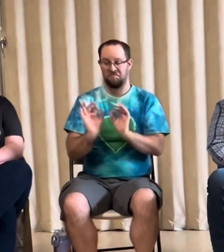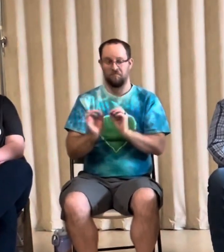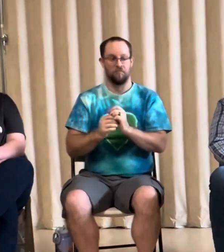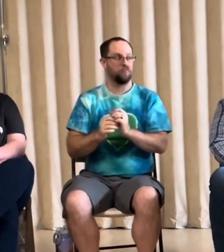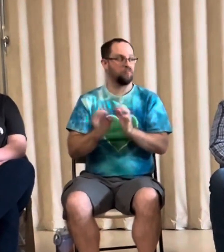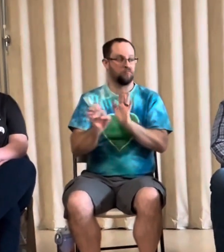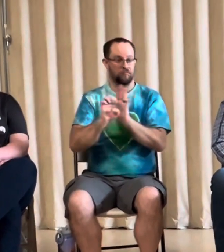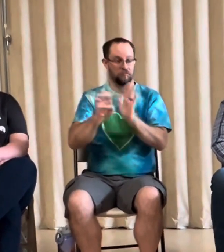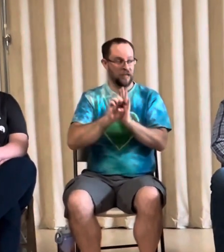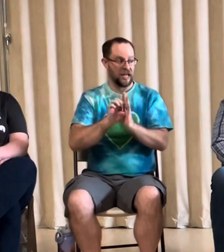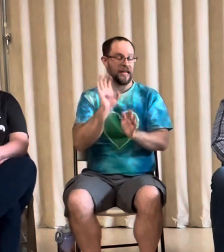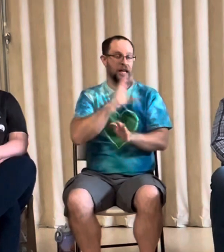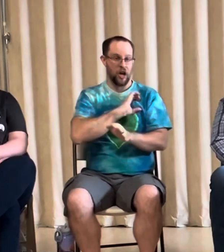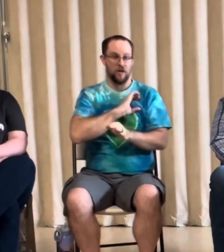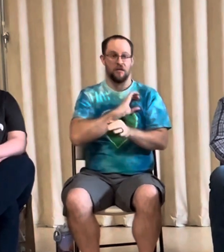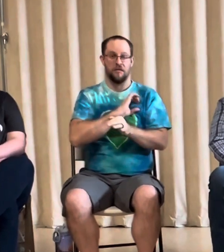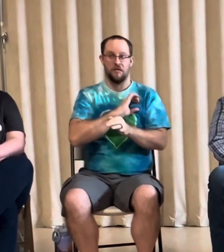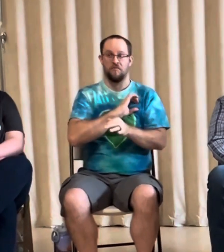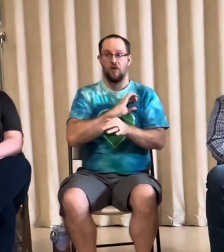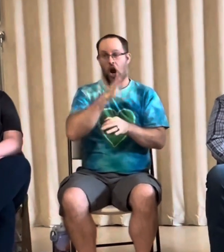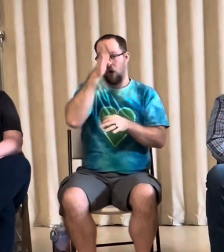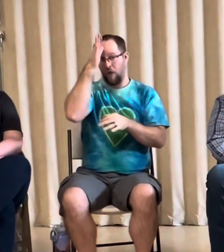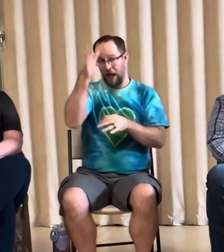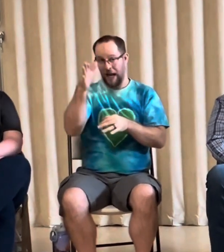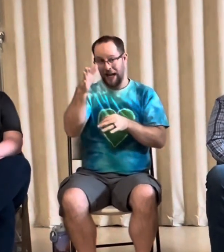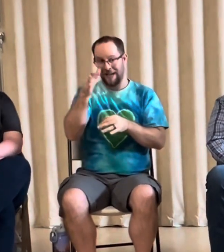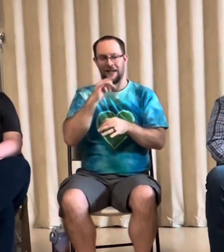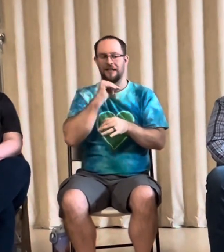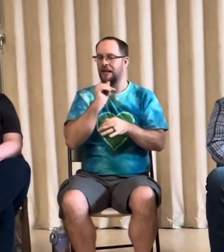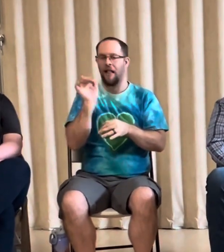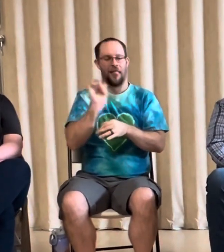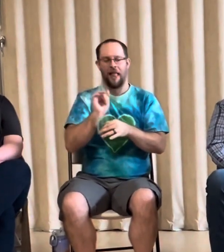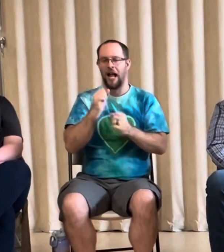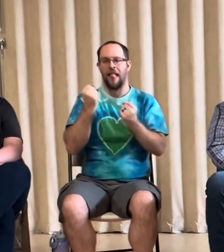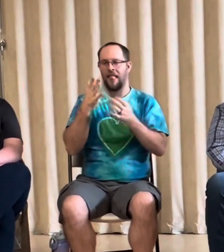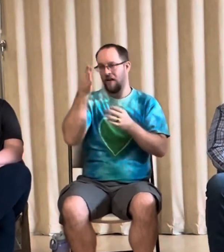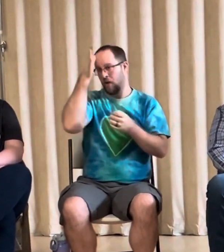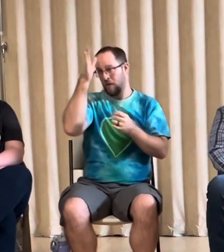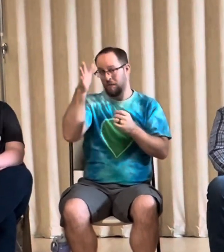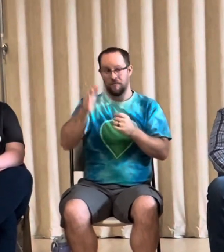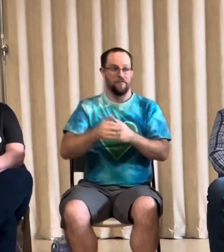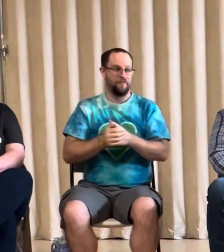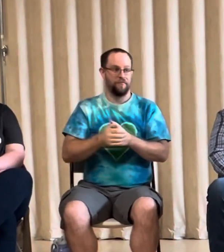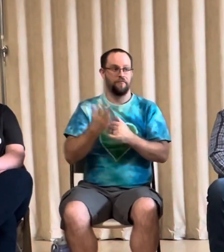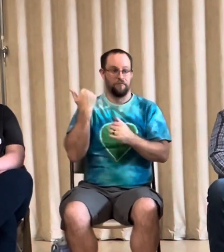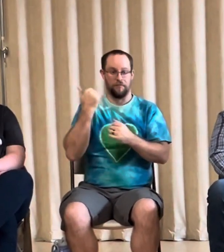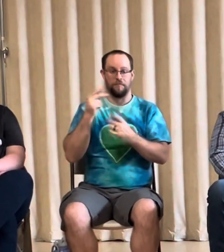instance of characters in today's book. Granddad is not like a lot of grandpas. He used to be partnered